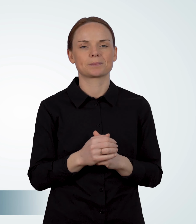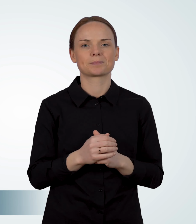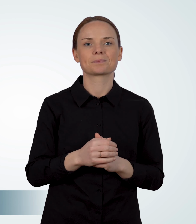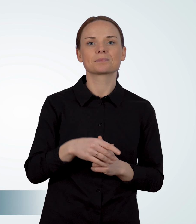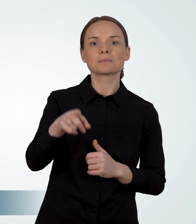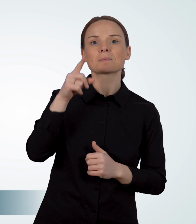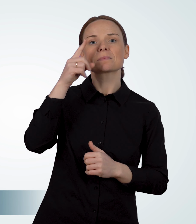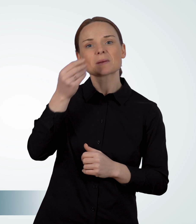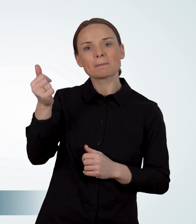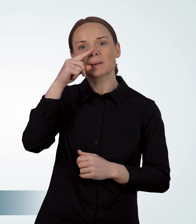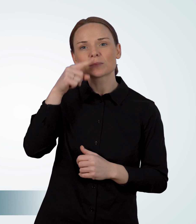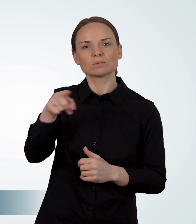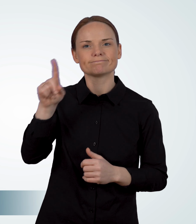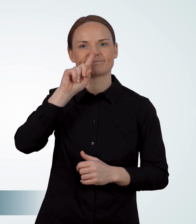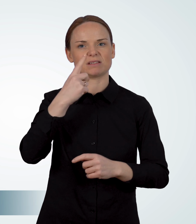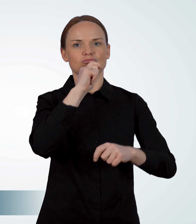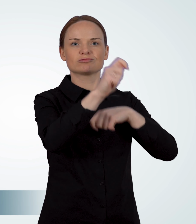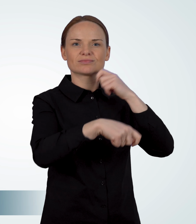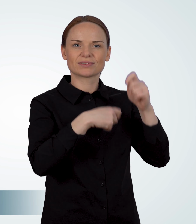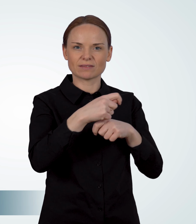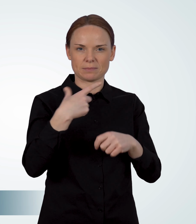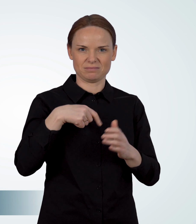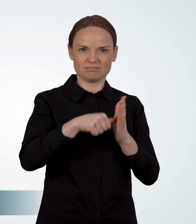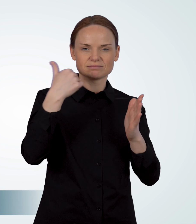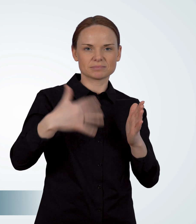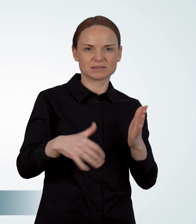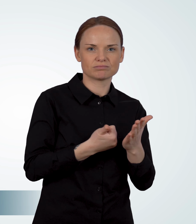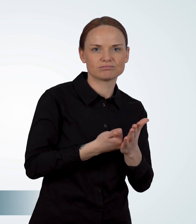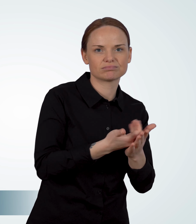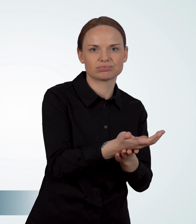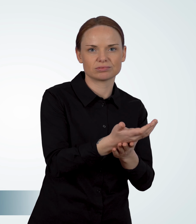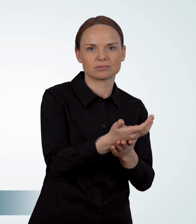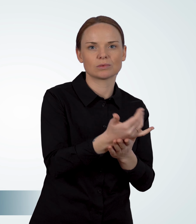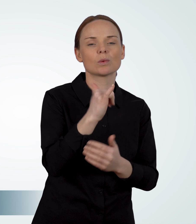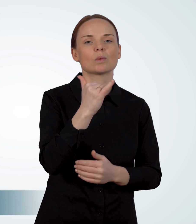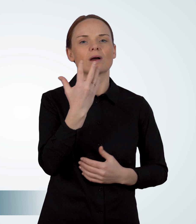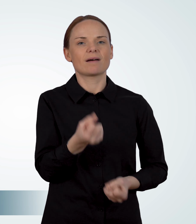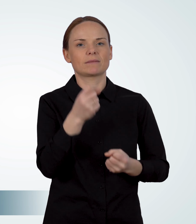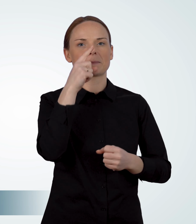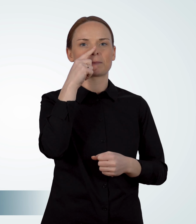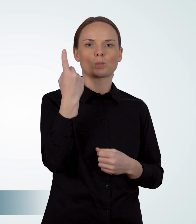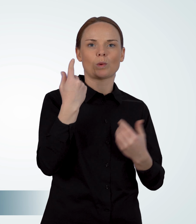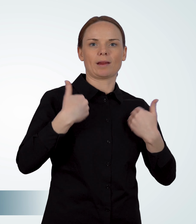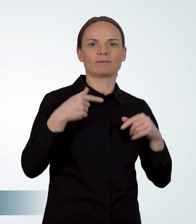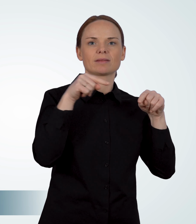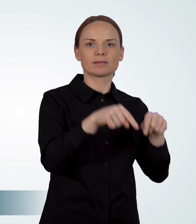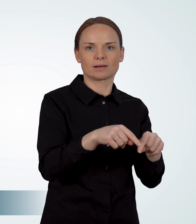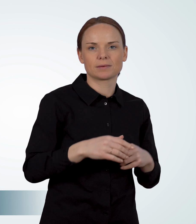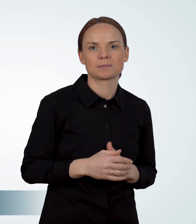However, some households find it hard to modify their homes because of costs or tenancy.